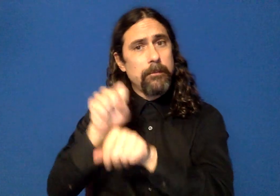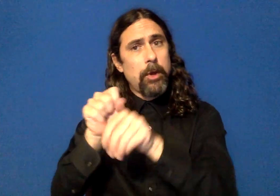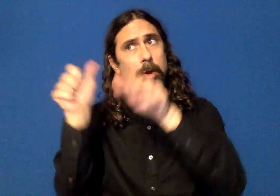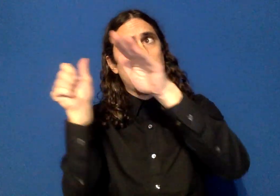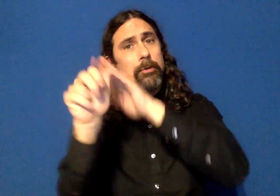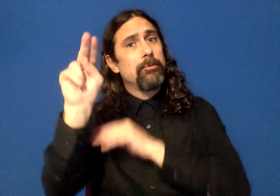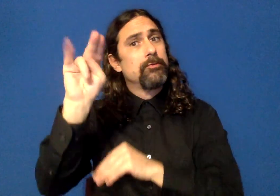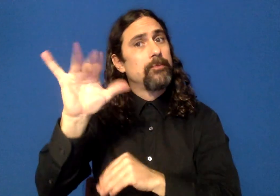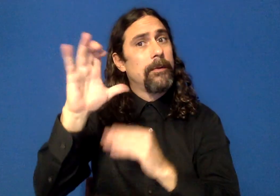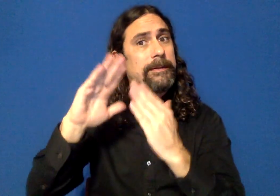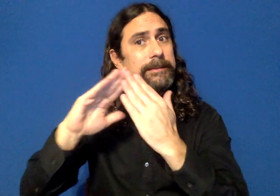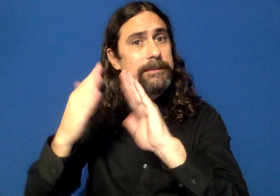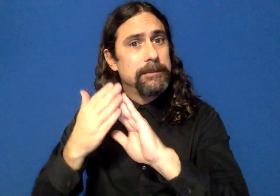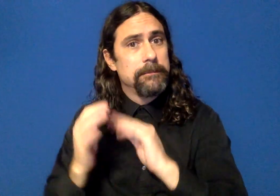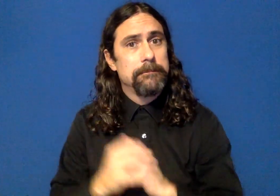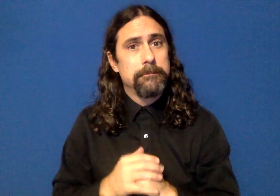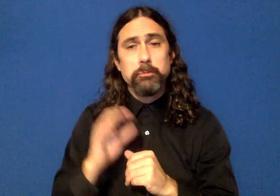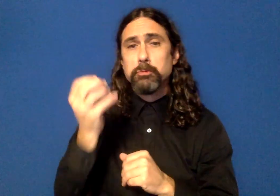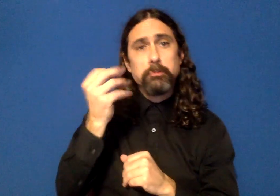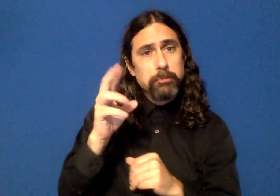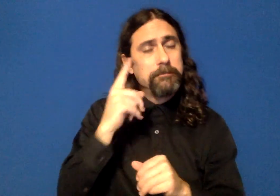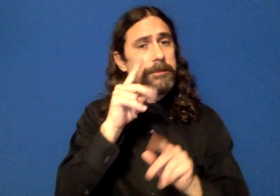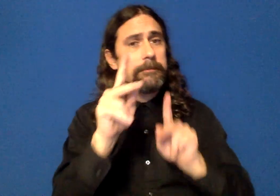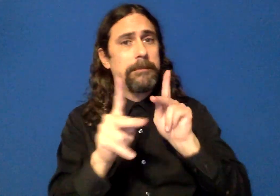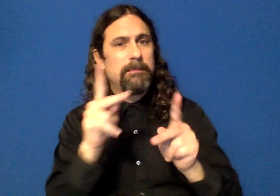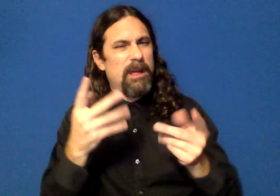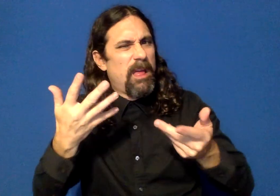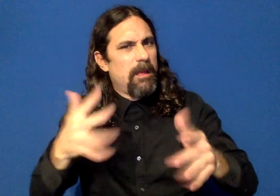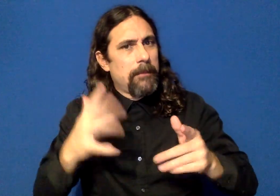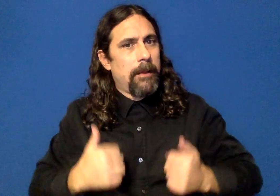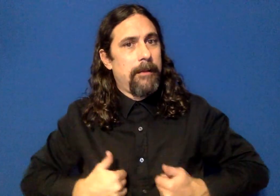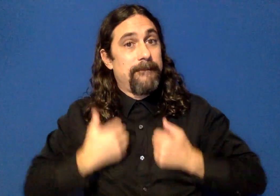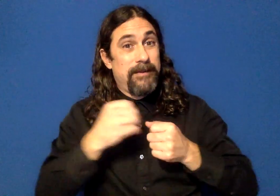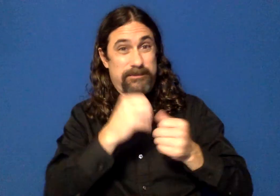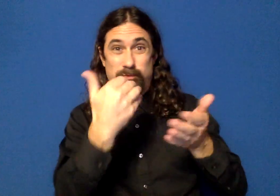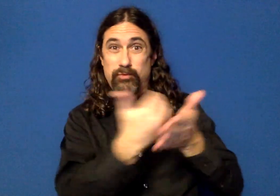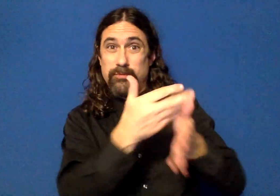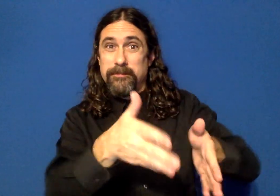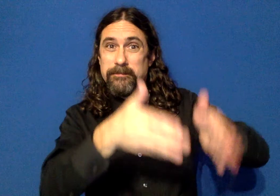or for residents already living in the same community board as the development.